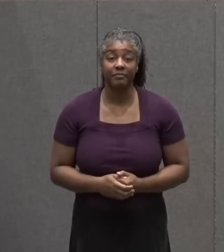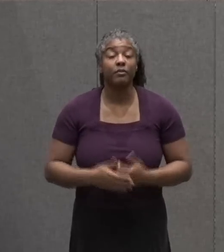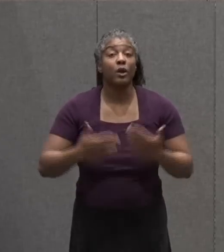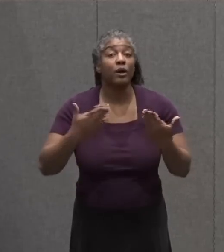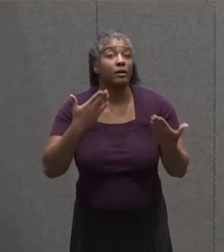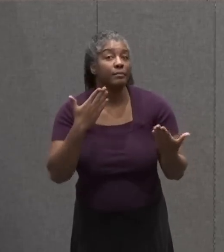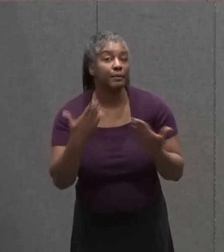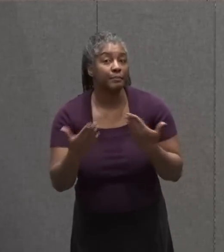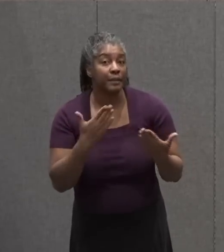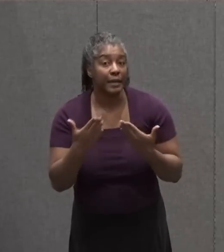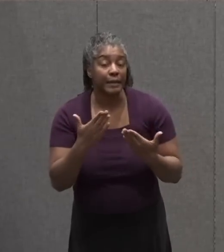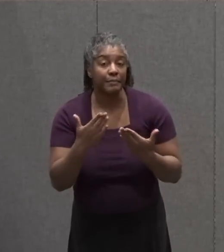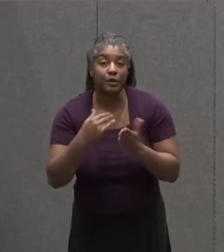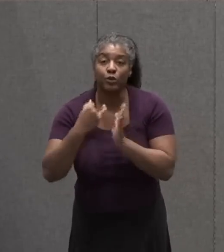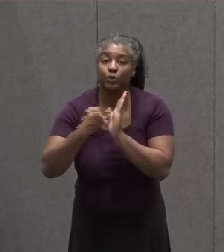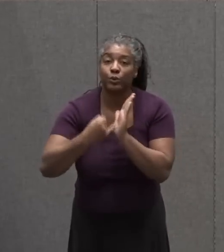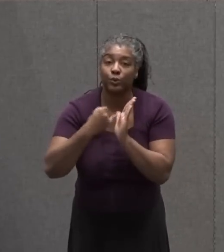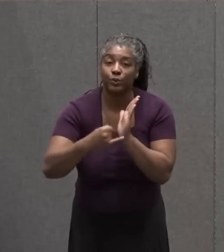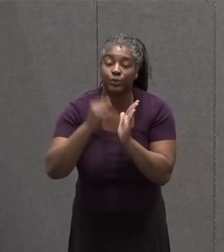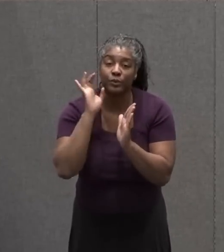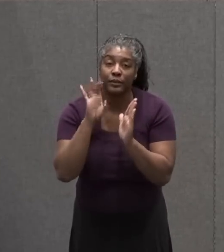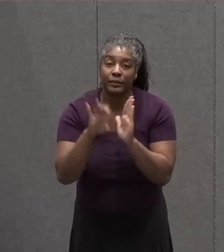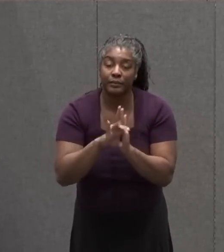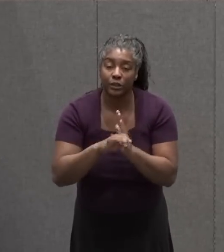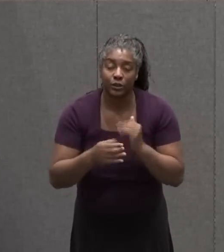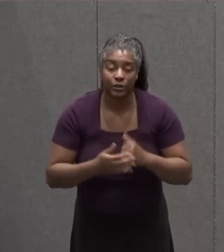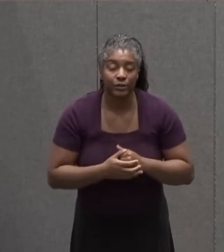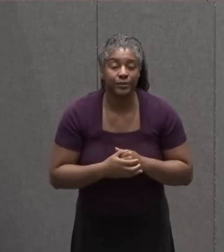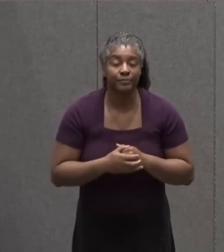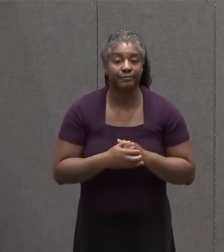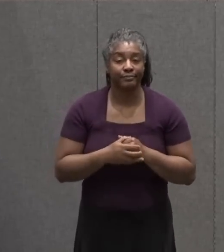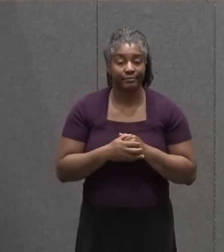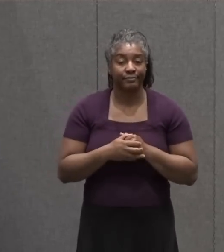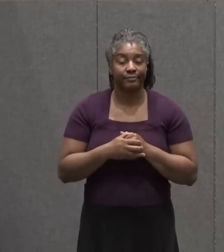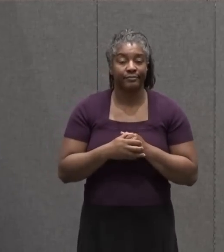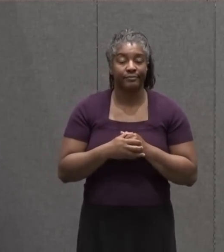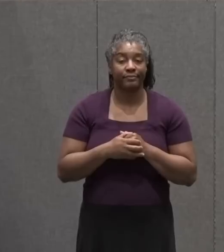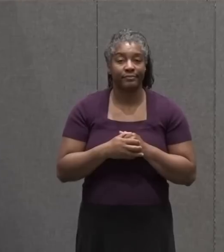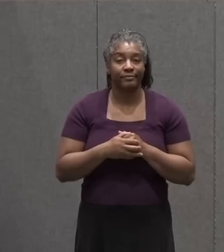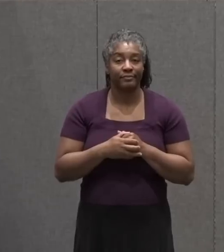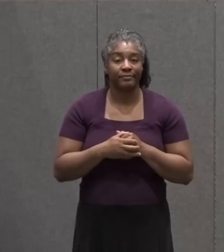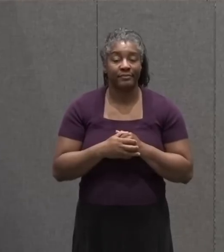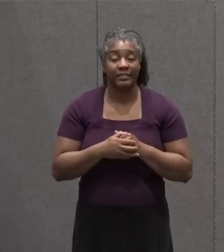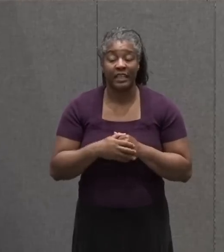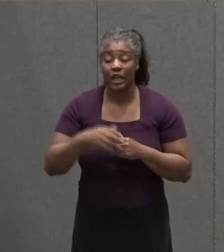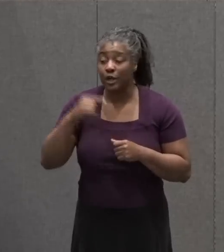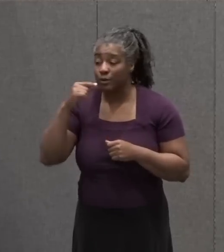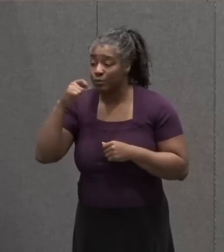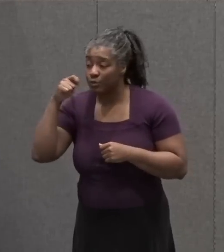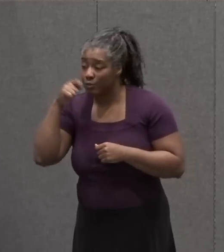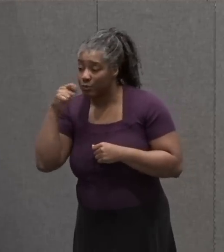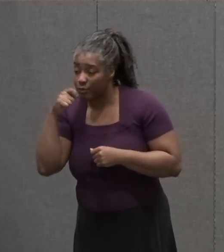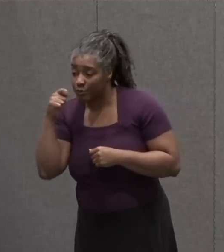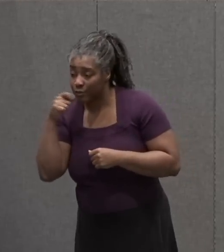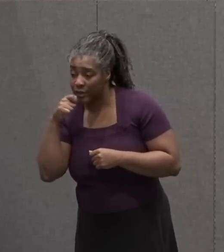or me brushing my teeth or me feeding my dog and that will help me and I can use my